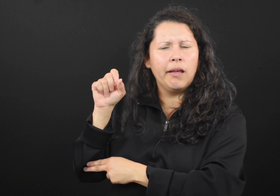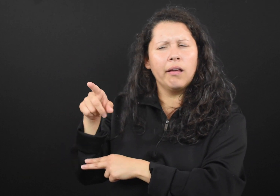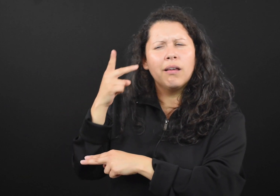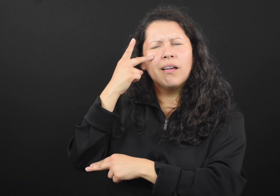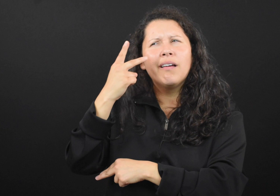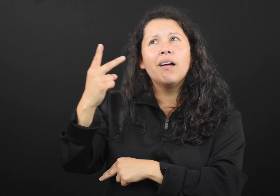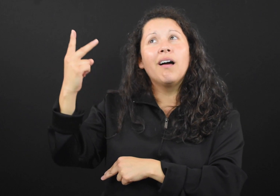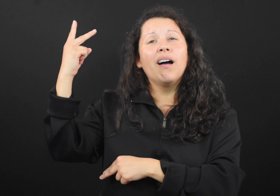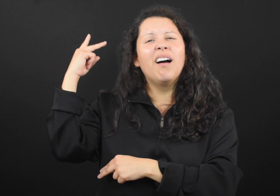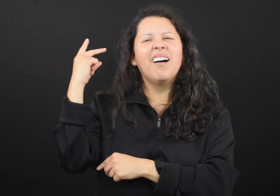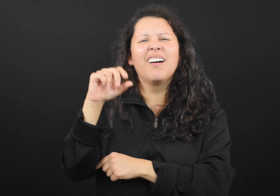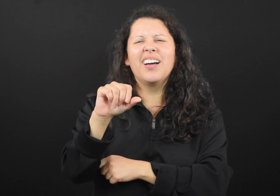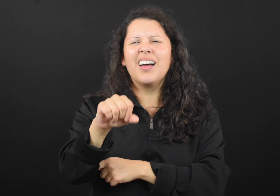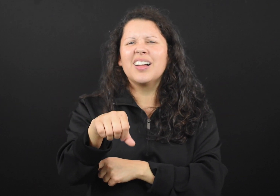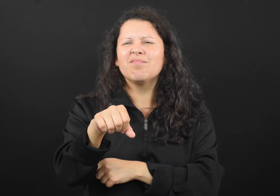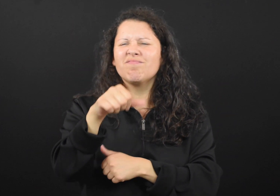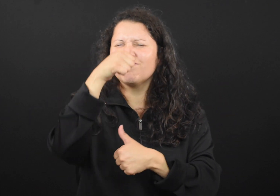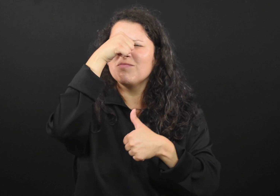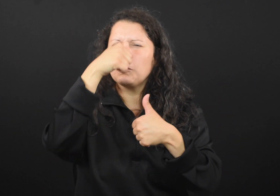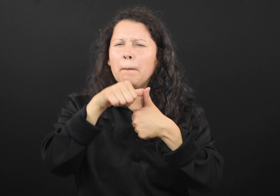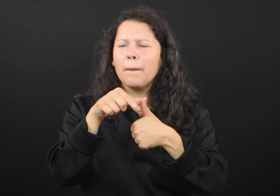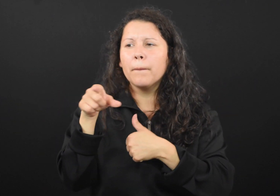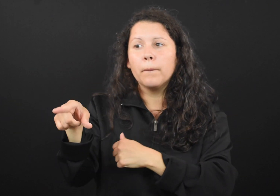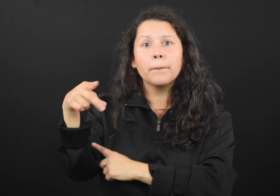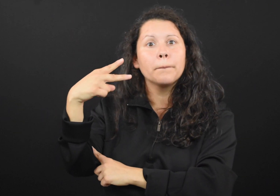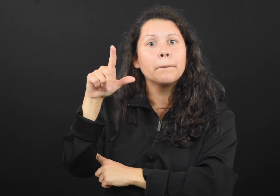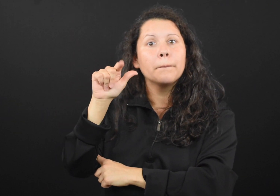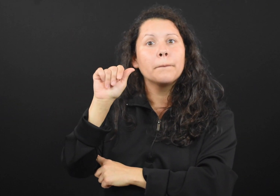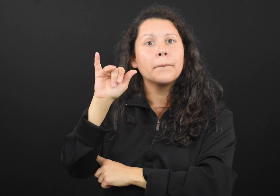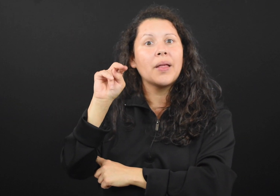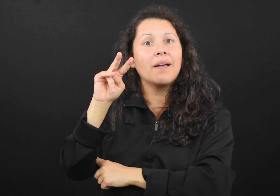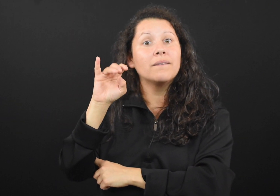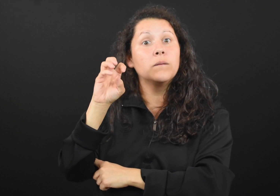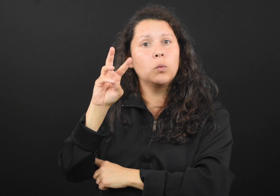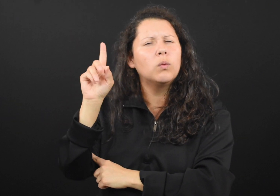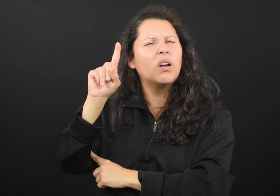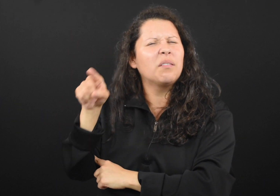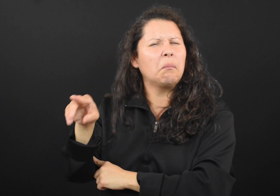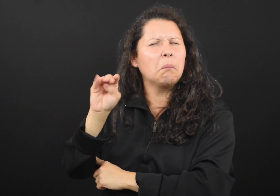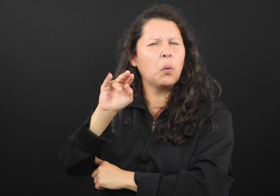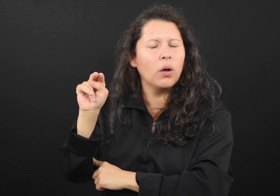recalls her time engaging community members for testing in Plainview, Minn.